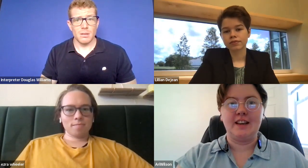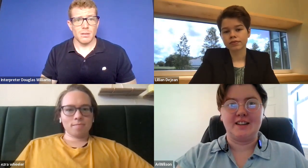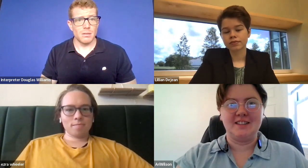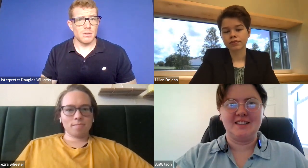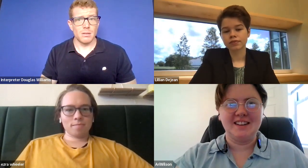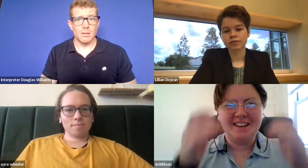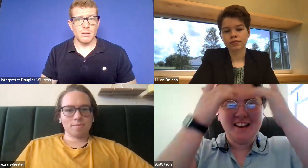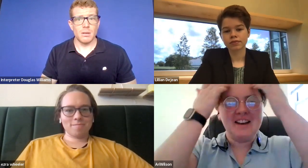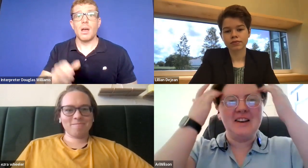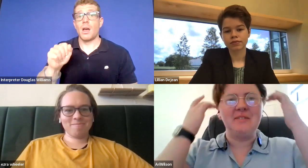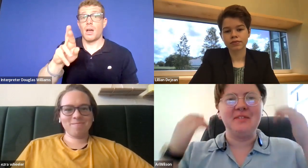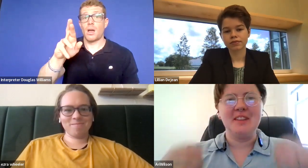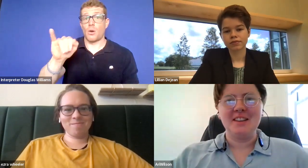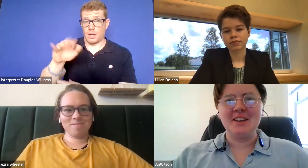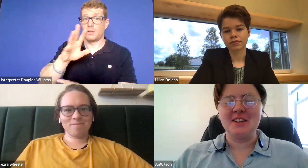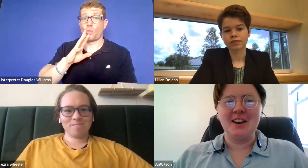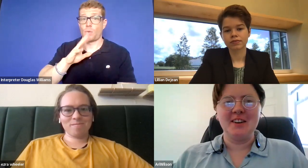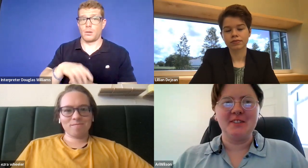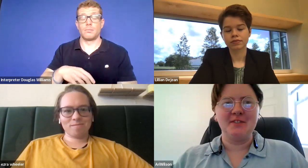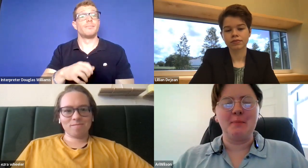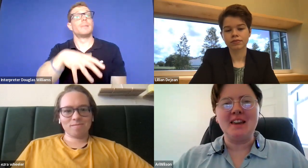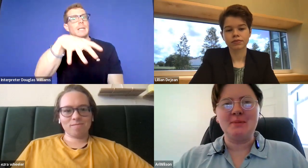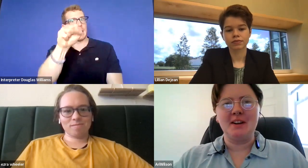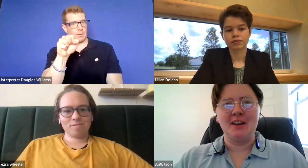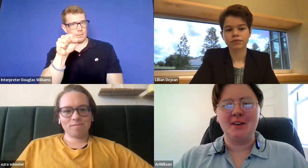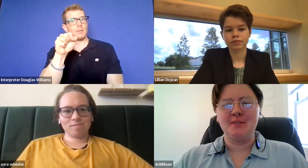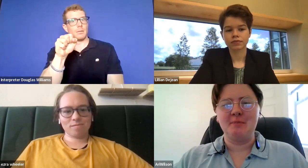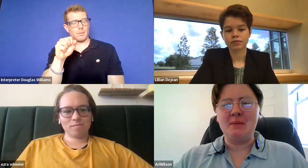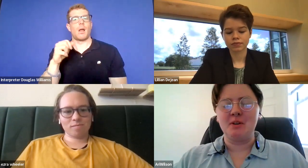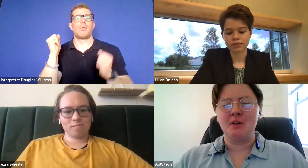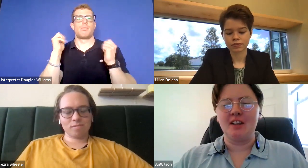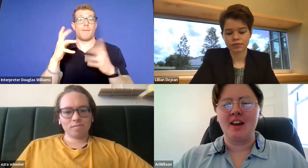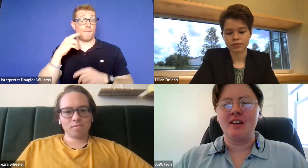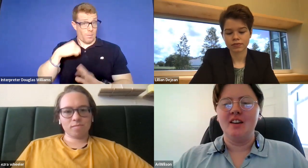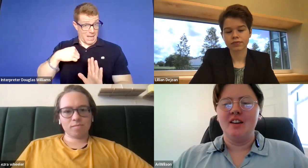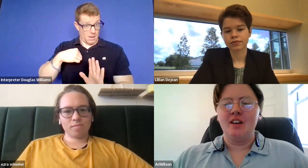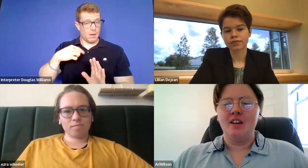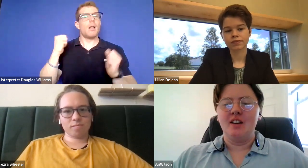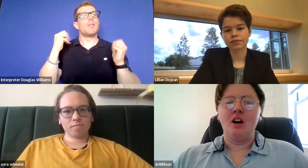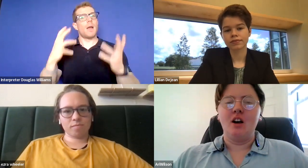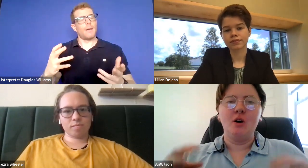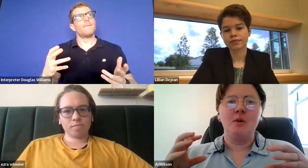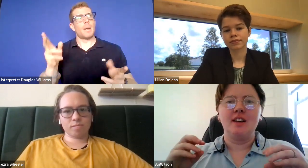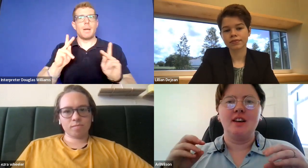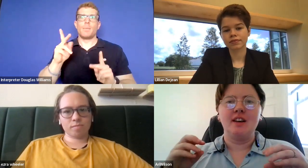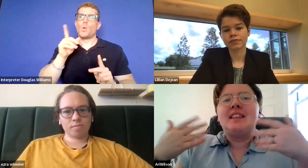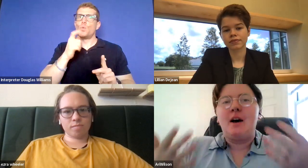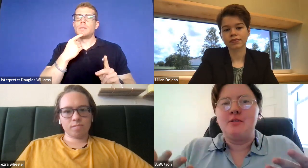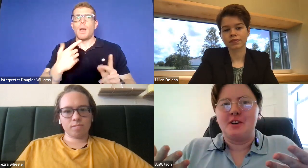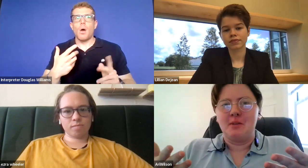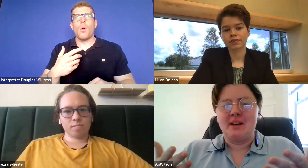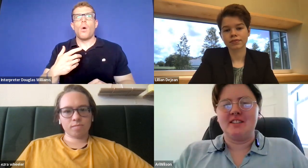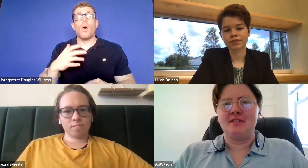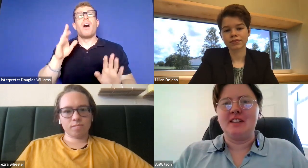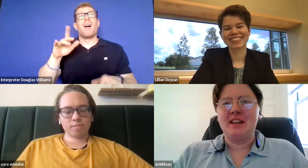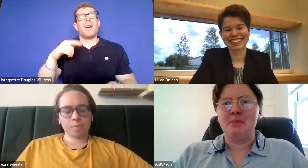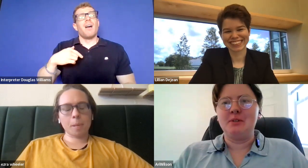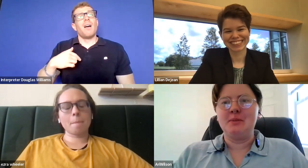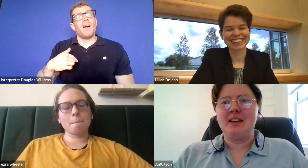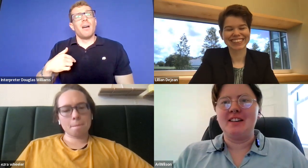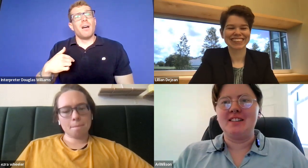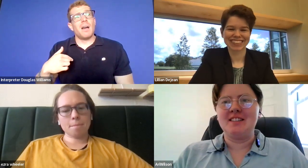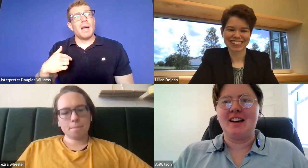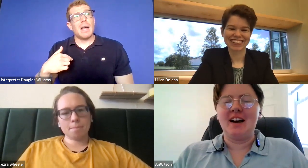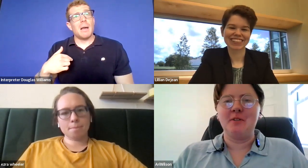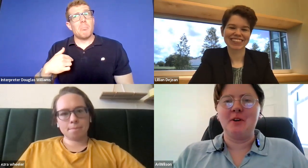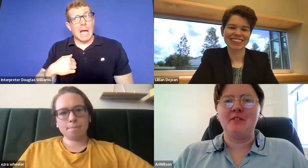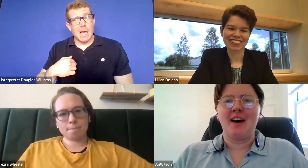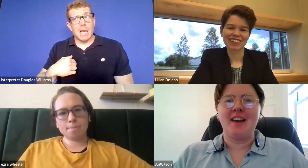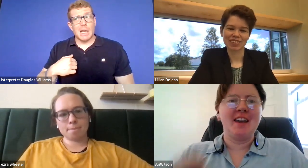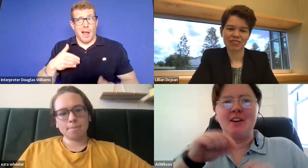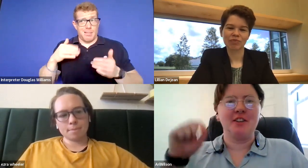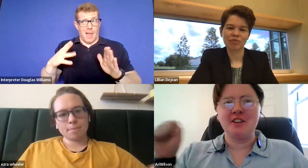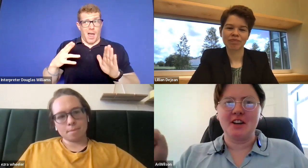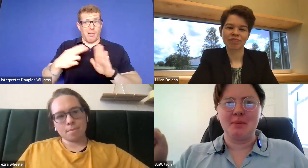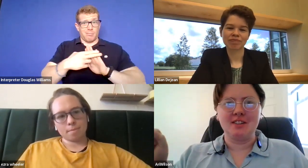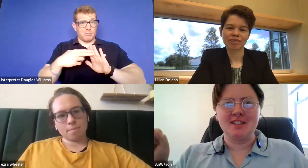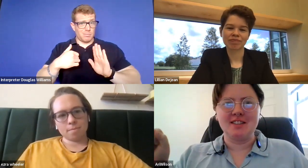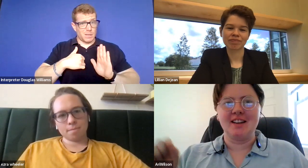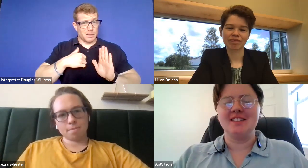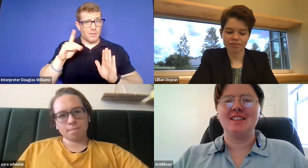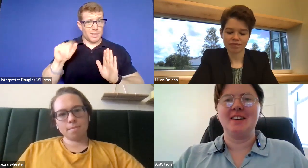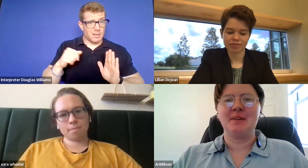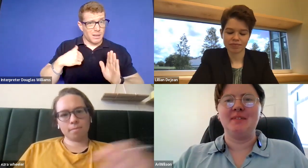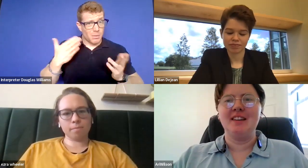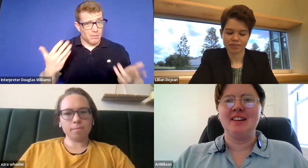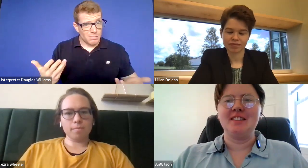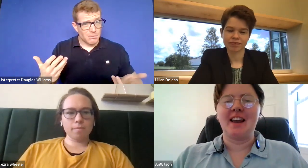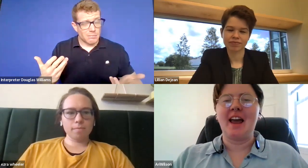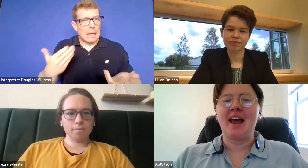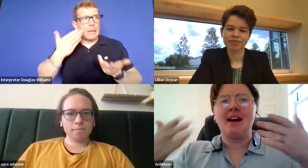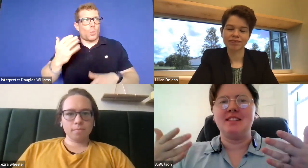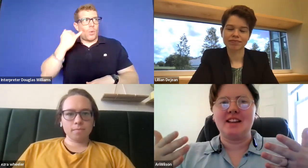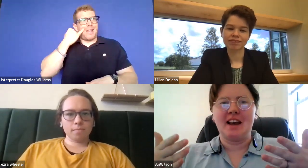Yes, there's a lot of for me it's been a lot of people who are like, Oh, am I allowed to call myself disabled because I don't know if I hit all the checkboxes yet it's like, how bad is